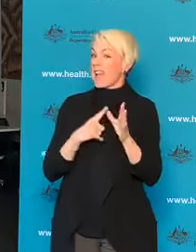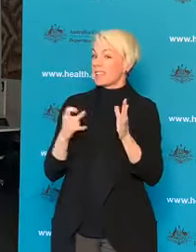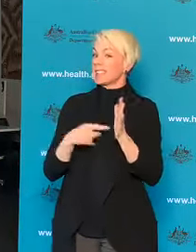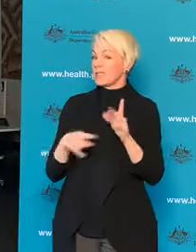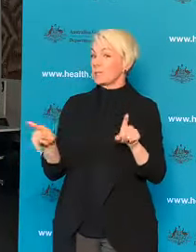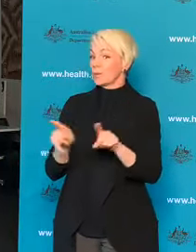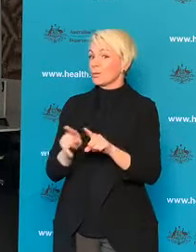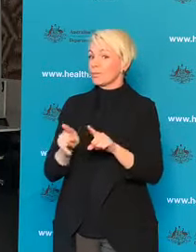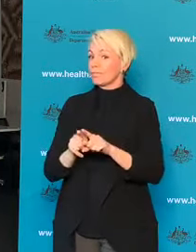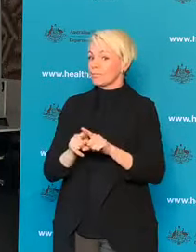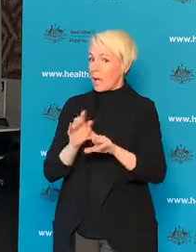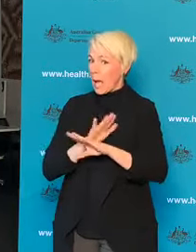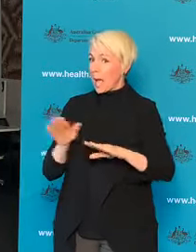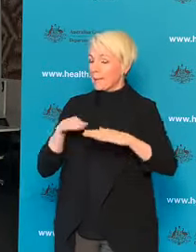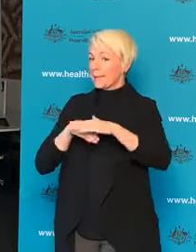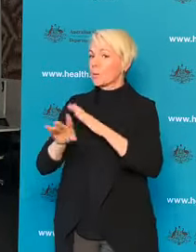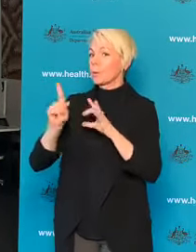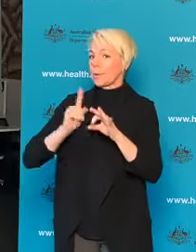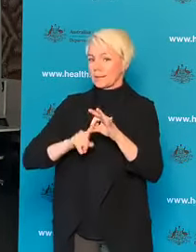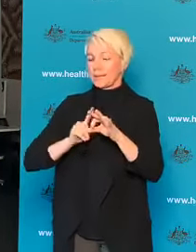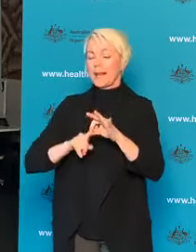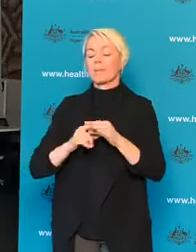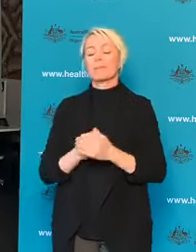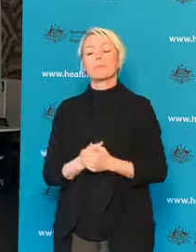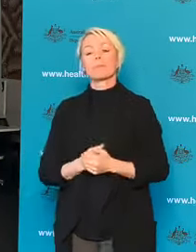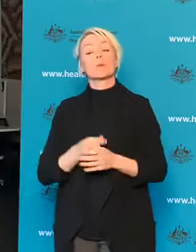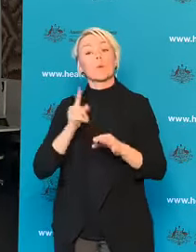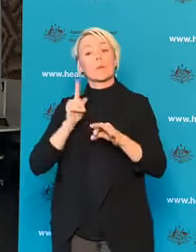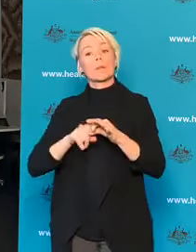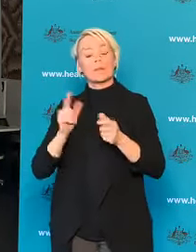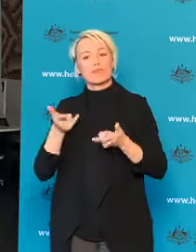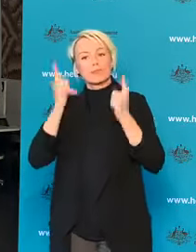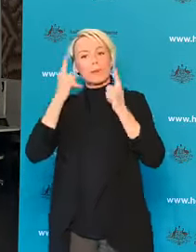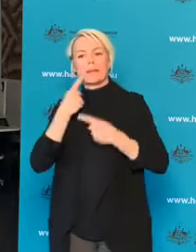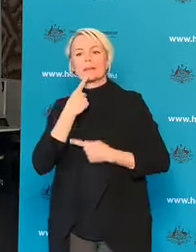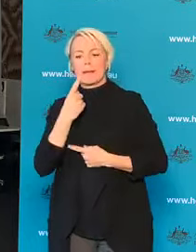is there any evidence that anywhere other than Victoria is actually